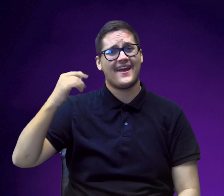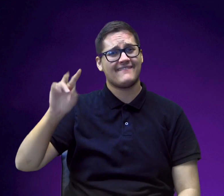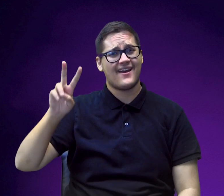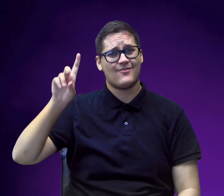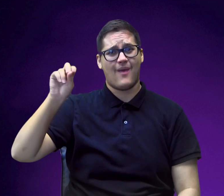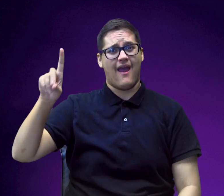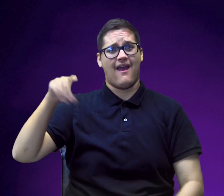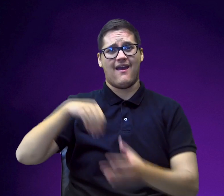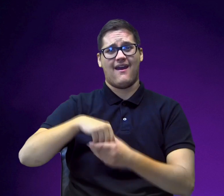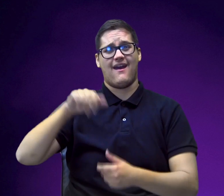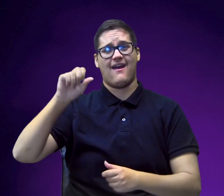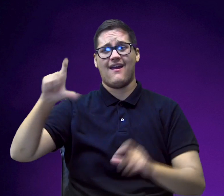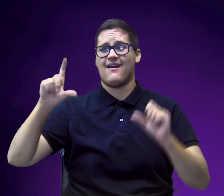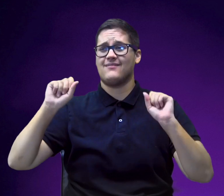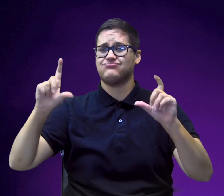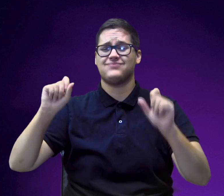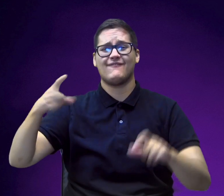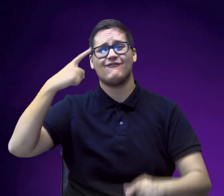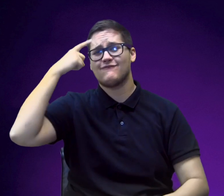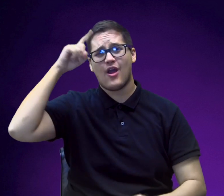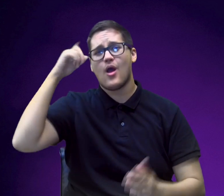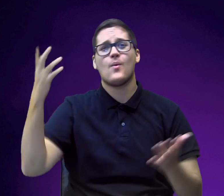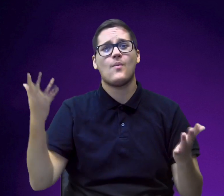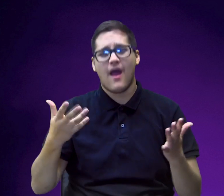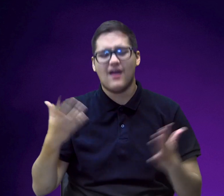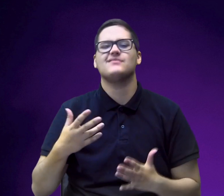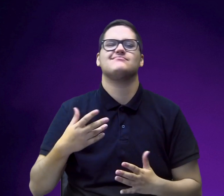What are HIV 101 in ASL?